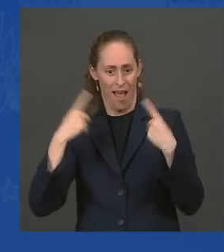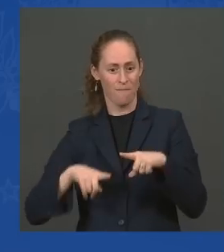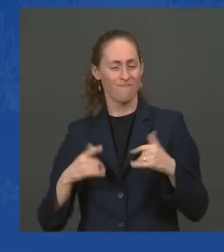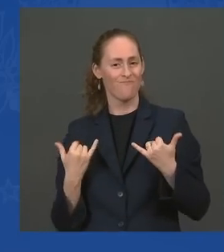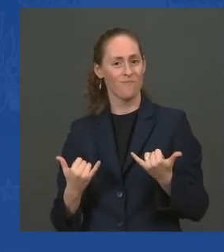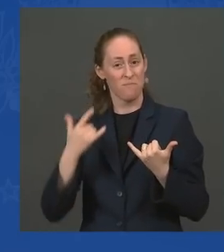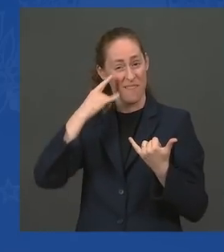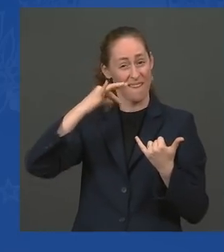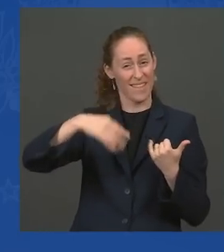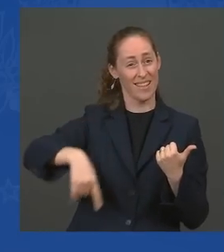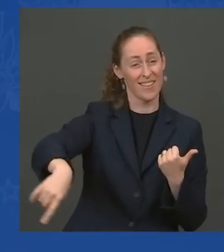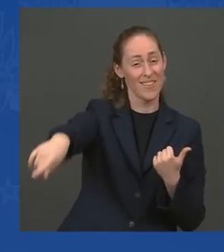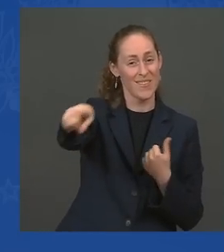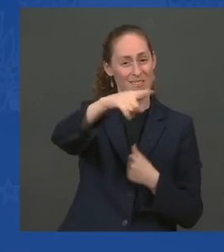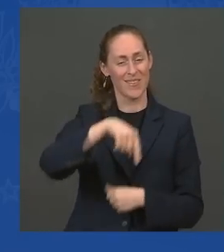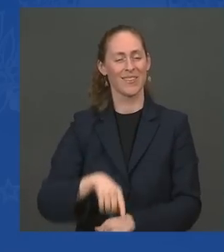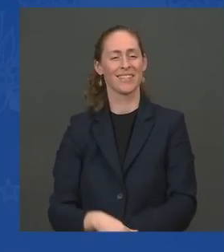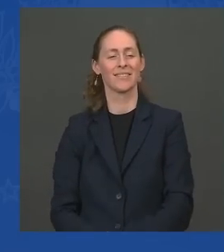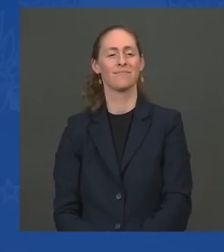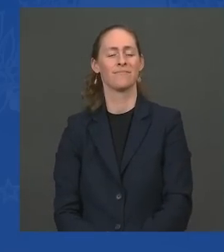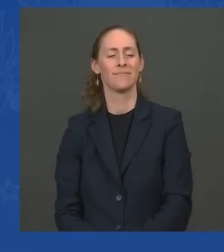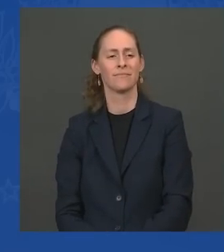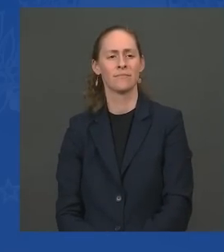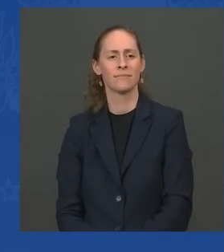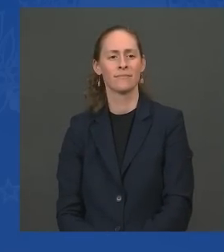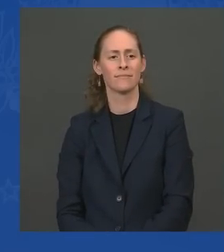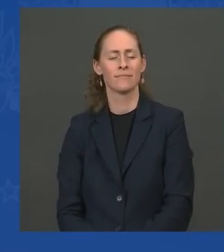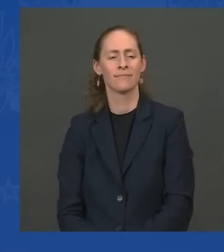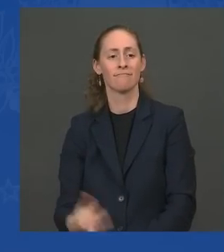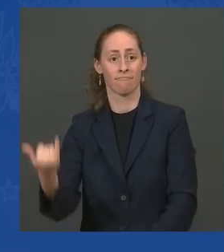that will employ 2,200 sisters and brothers.